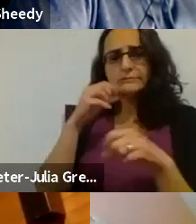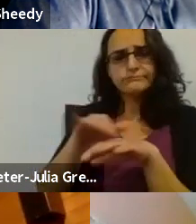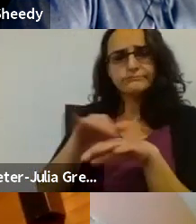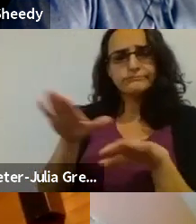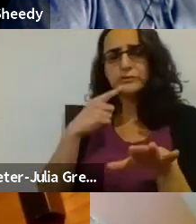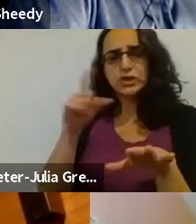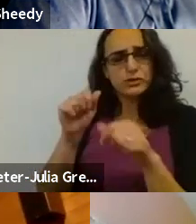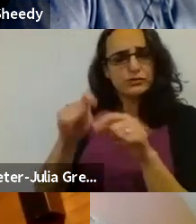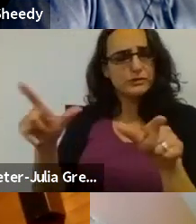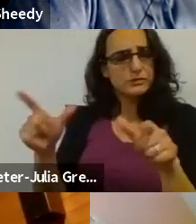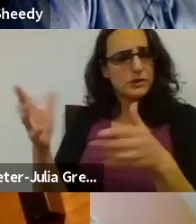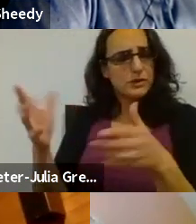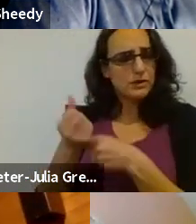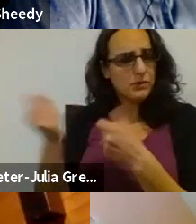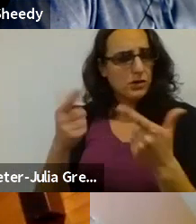Joe Baeta, Supt. : Right. Anybody else have that problem. It didn't